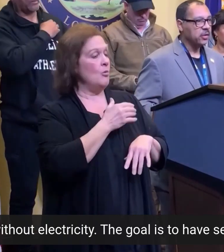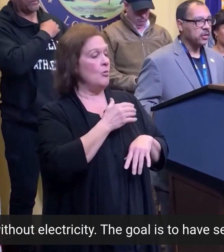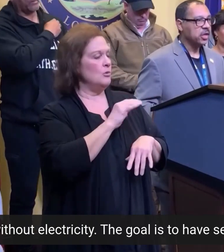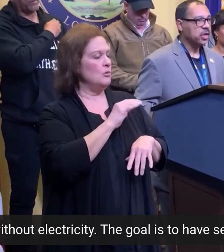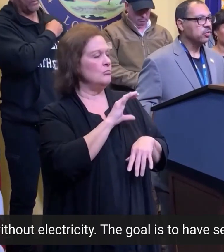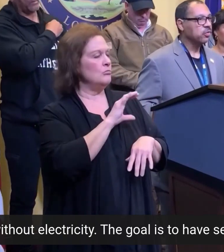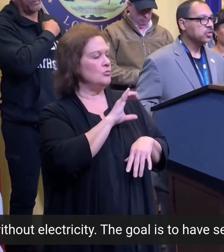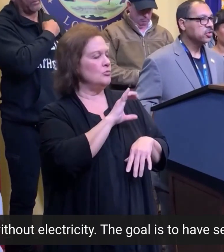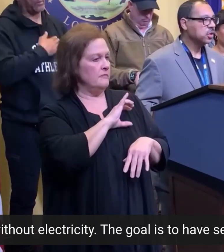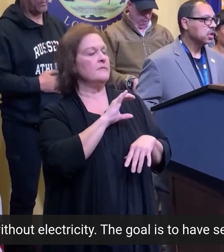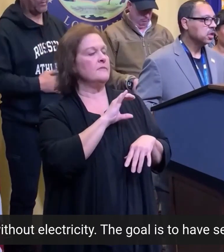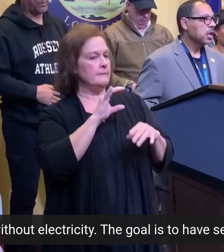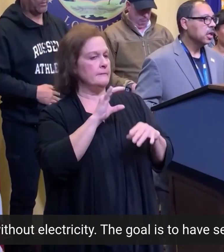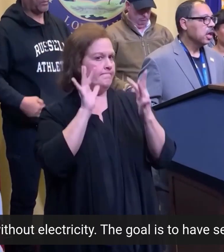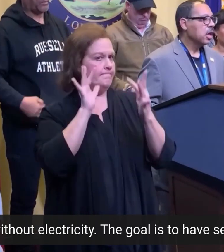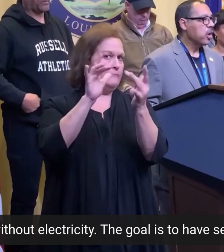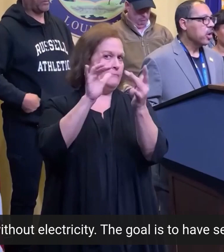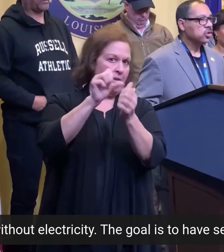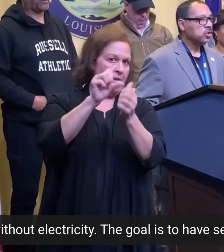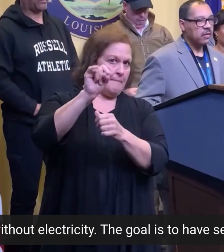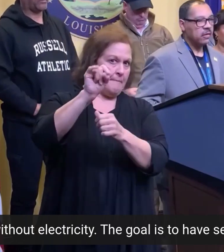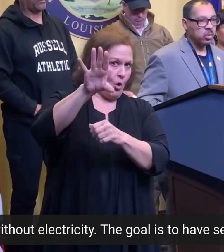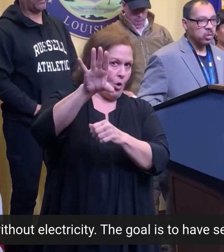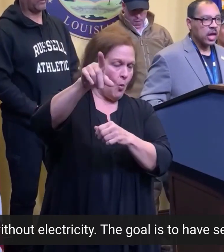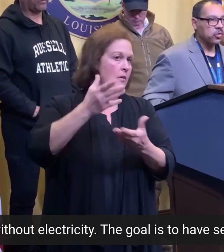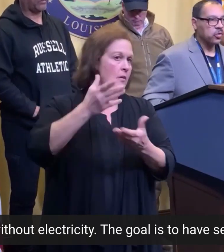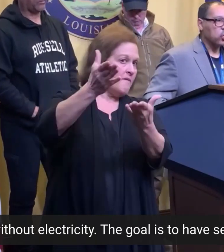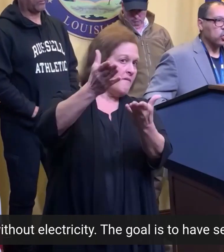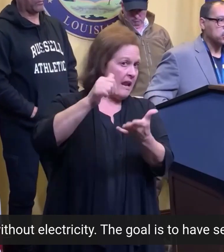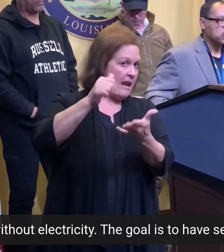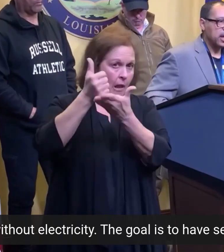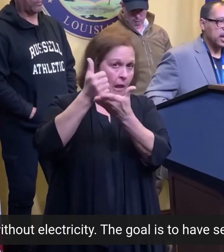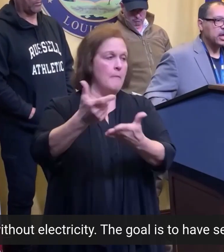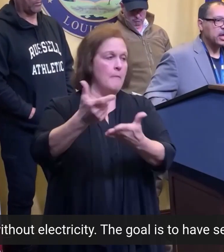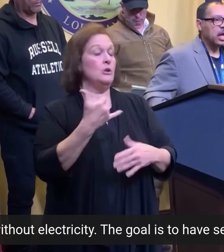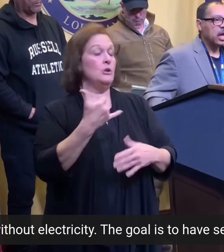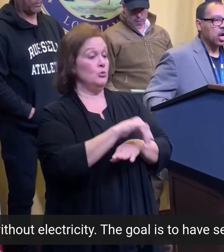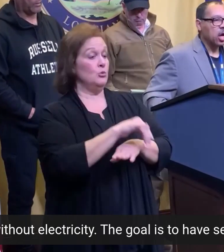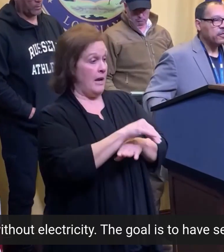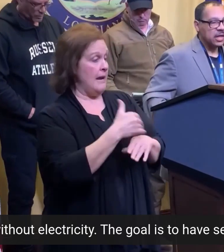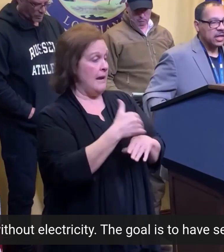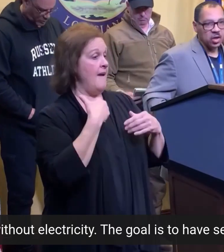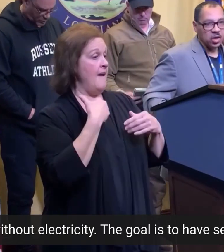additional resources and we also have the blue light patrol out tonight uh if there's any dark